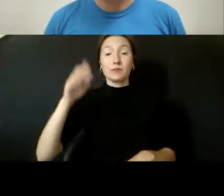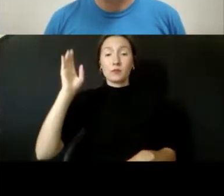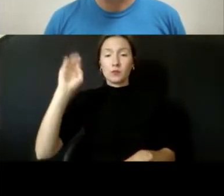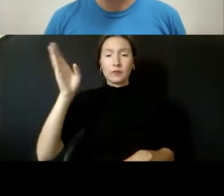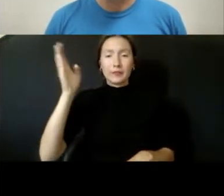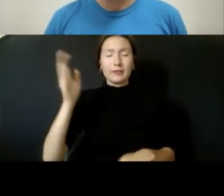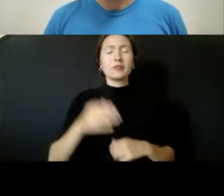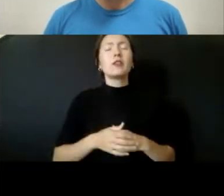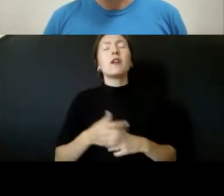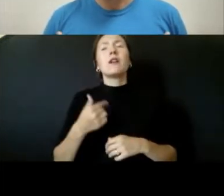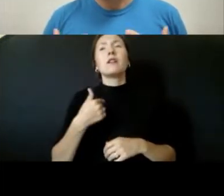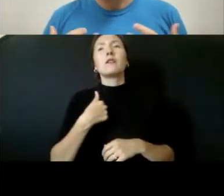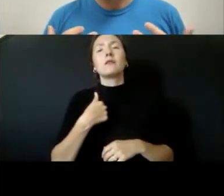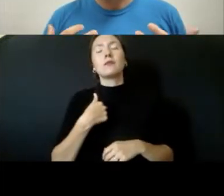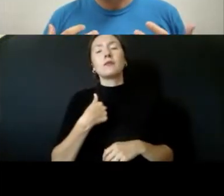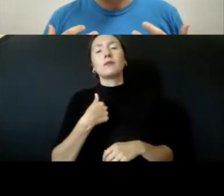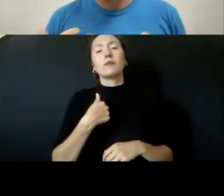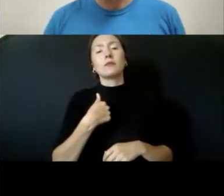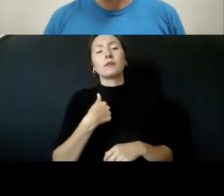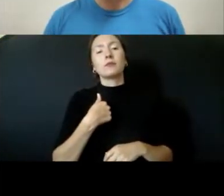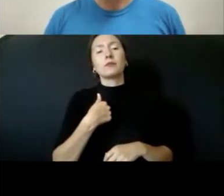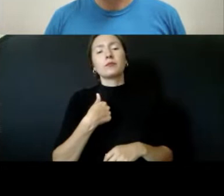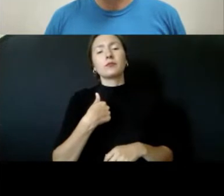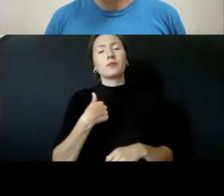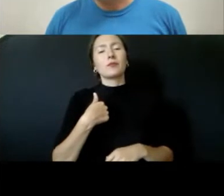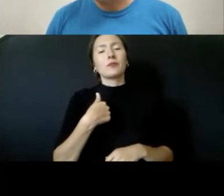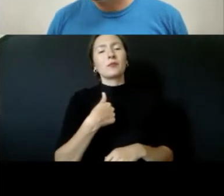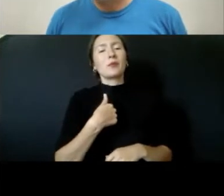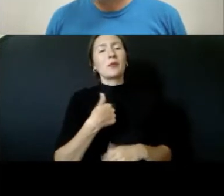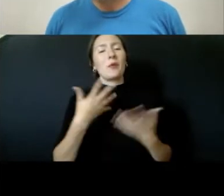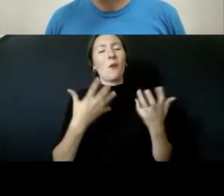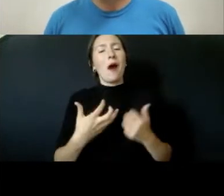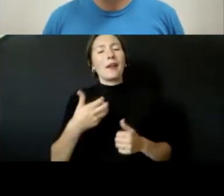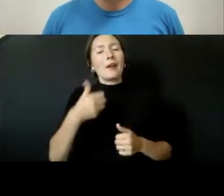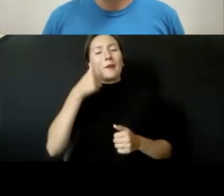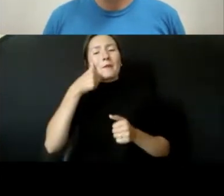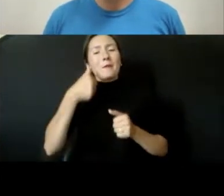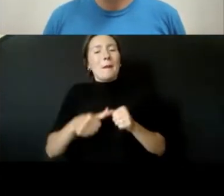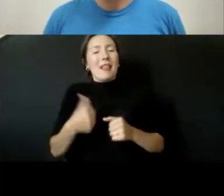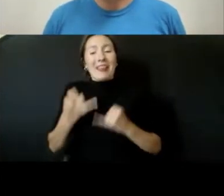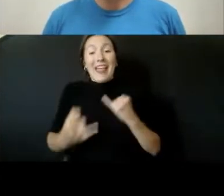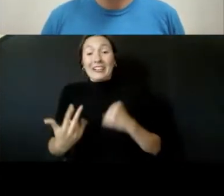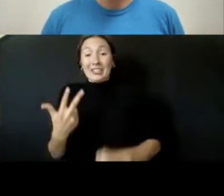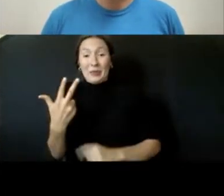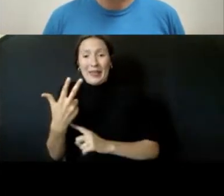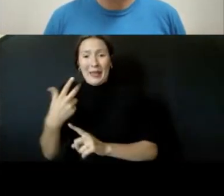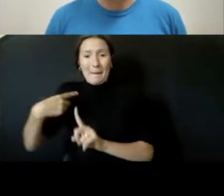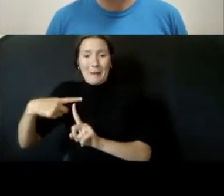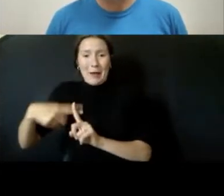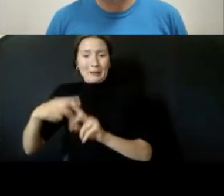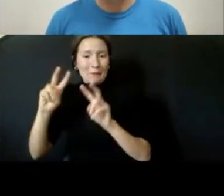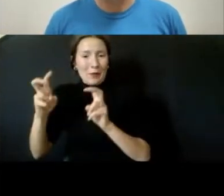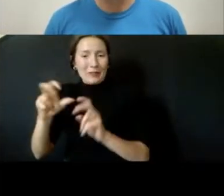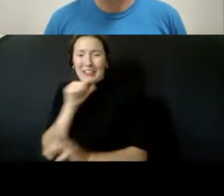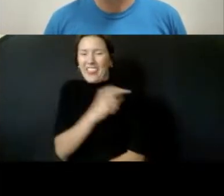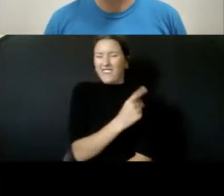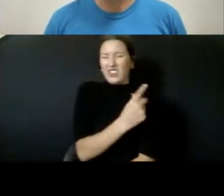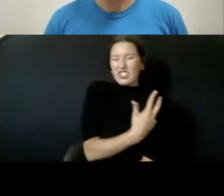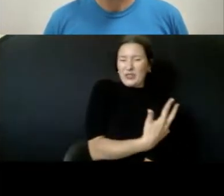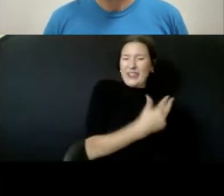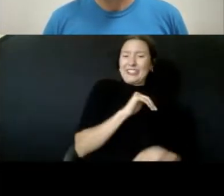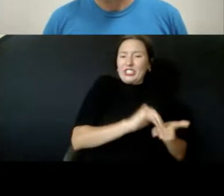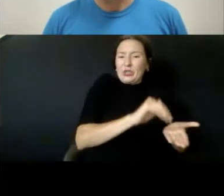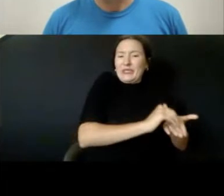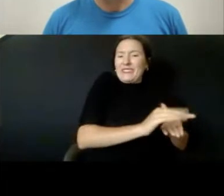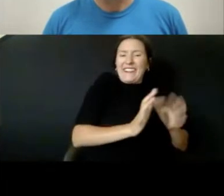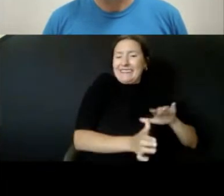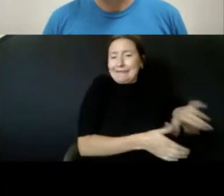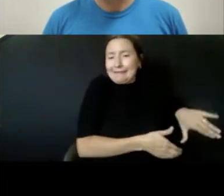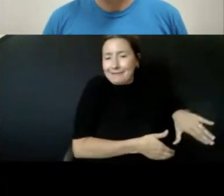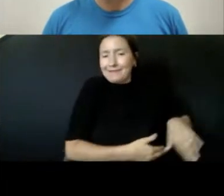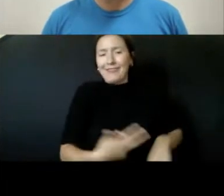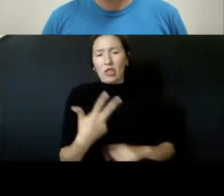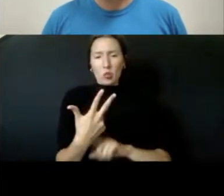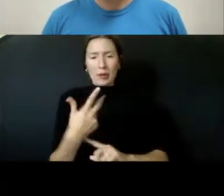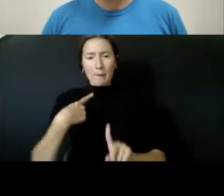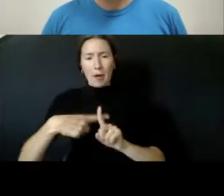um and then getting into the the what you what actions you can take immediately um we there's